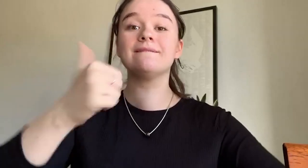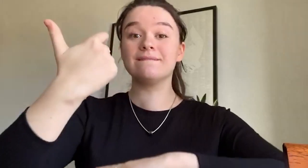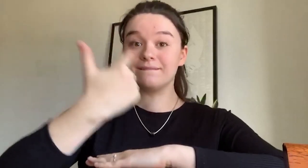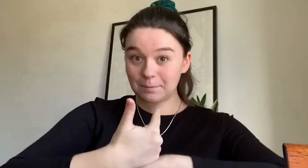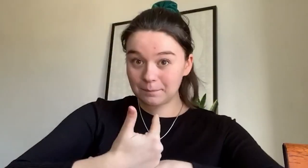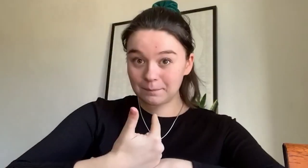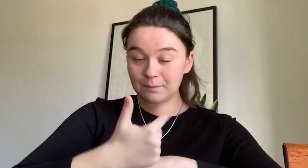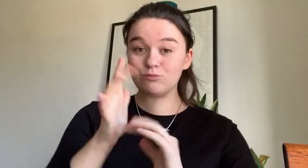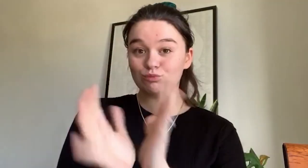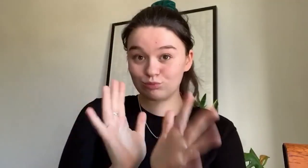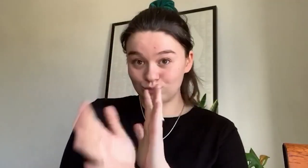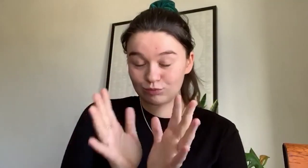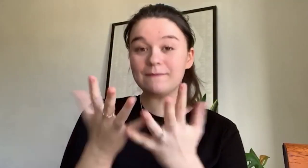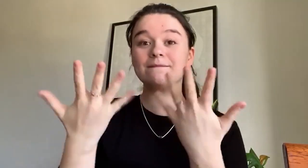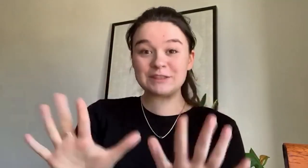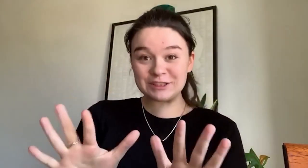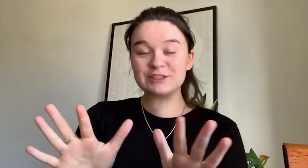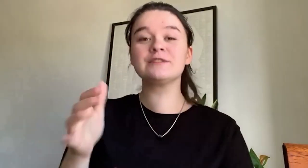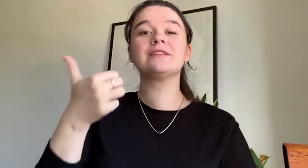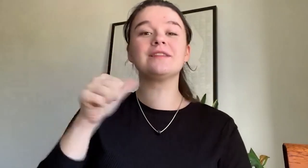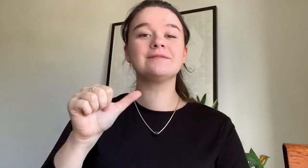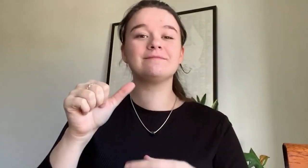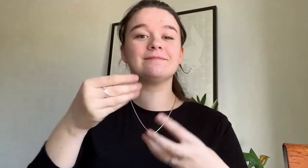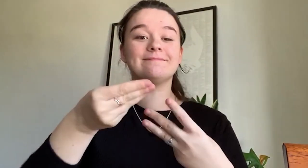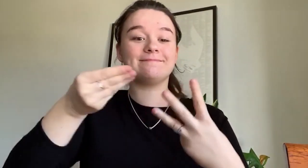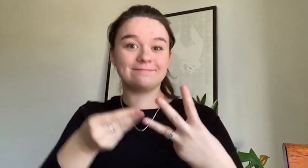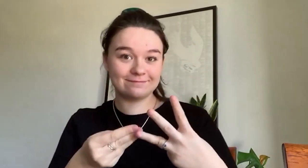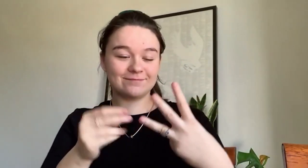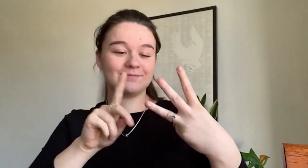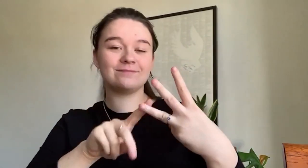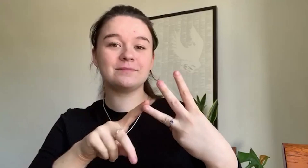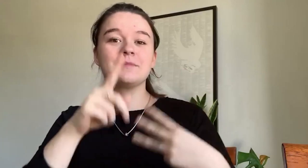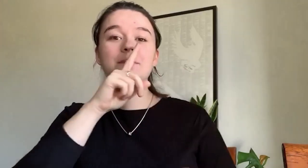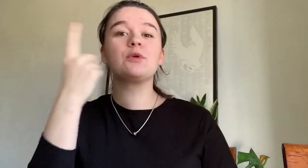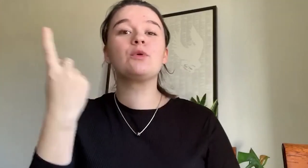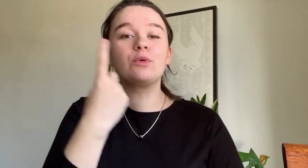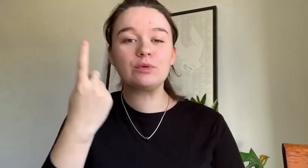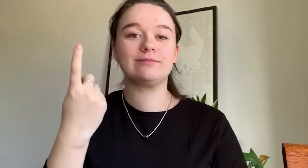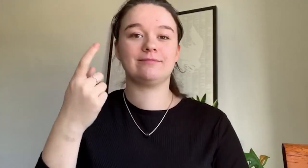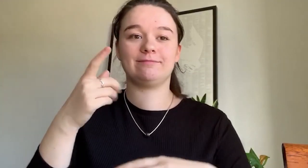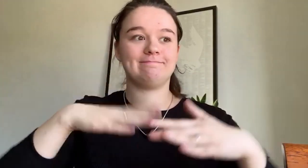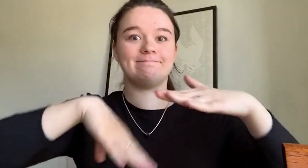Then, they will film themselves and send the video onto the marketing team for the final part of the process.